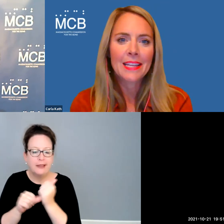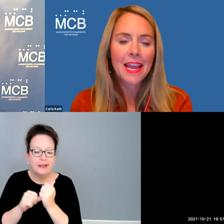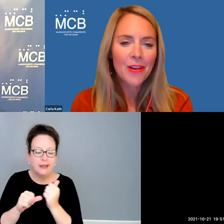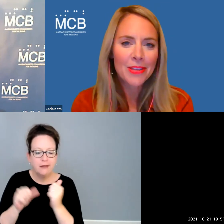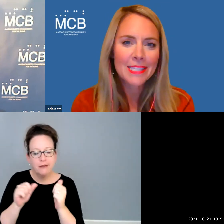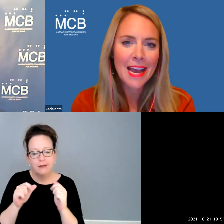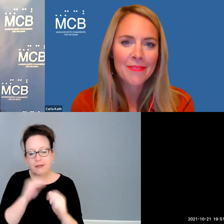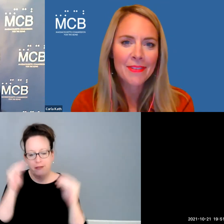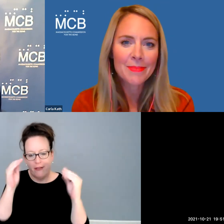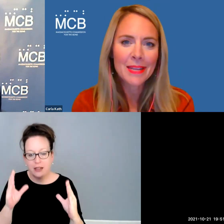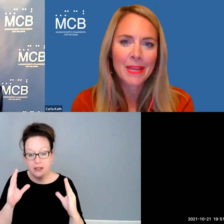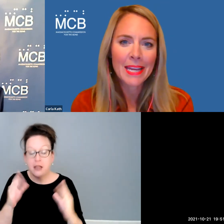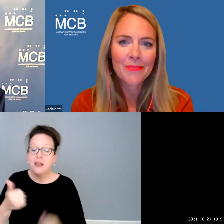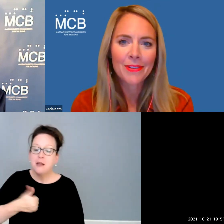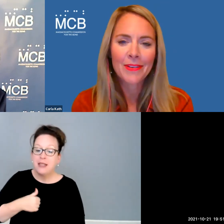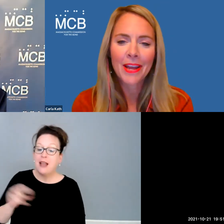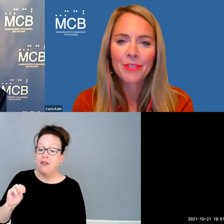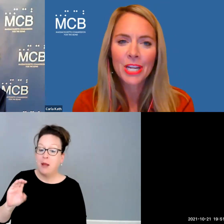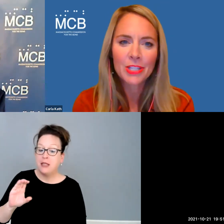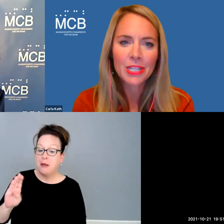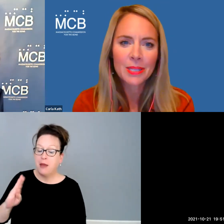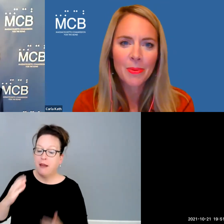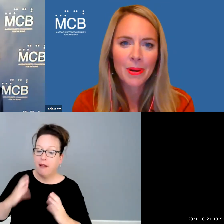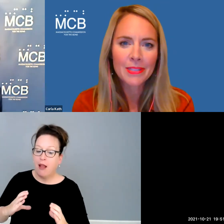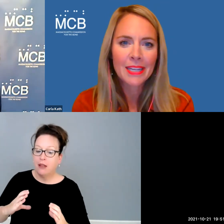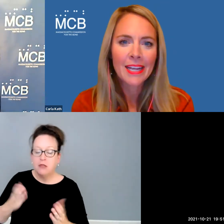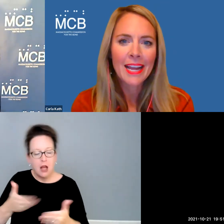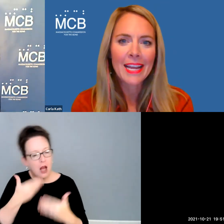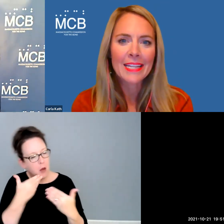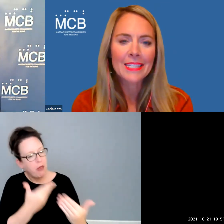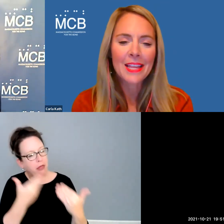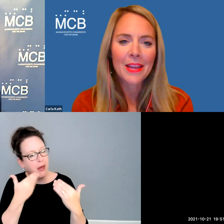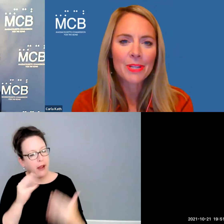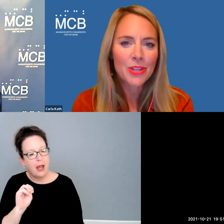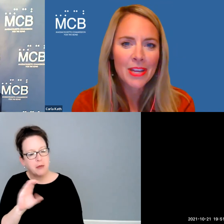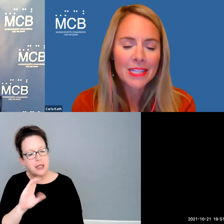to thank all the staff at MCB for their life changing support and they wish that they could